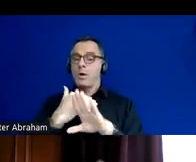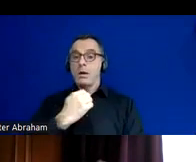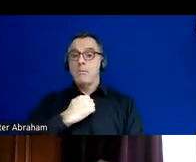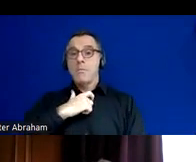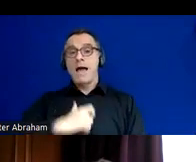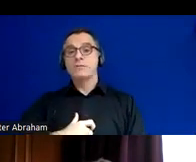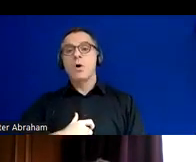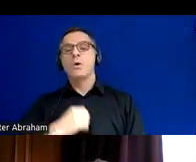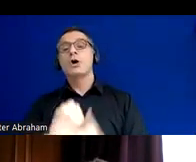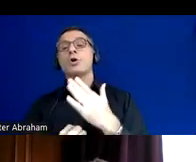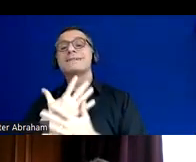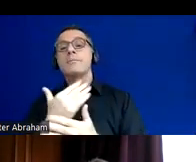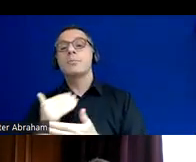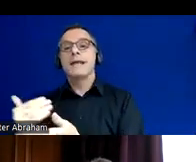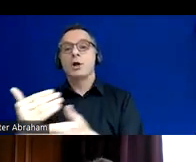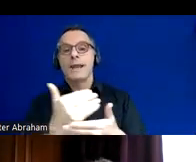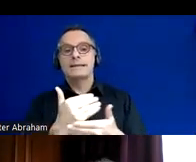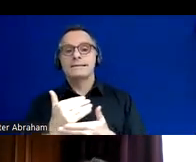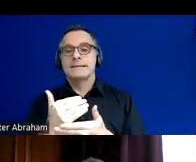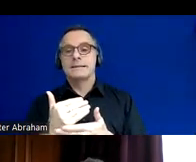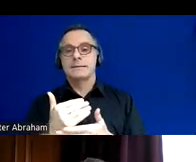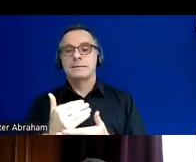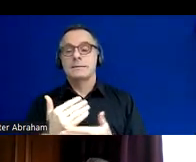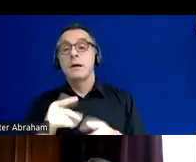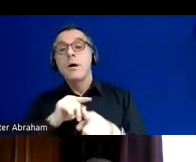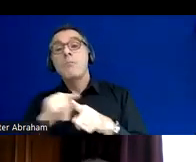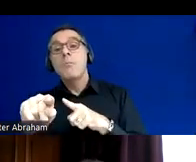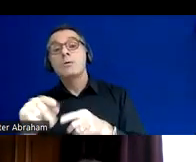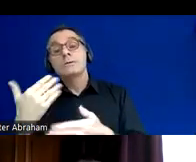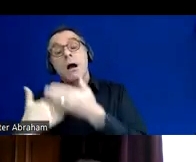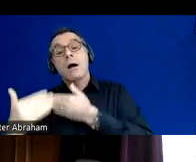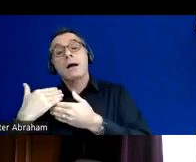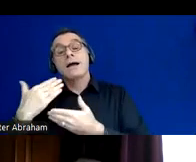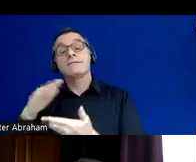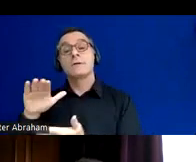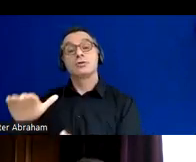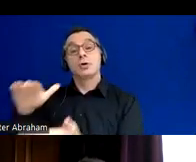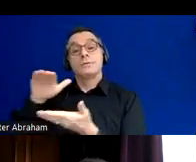Collecting. As I said, most of our archives are donated. They tend to come from organisations and